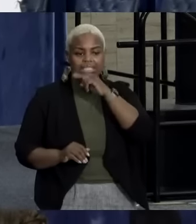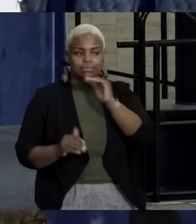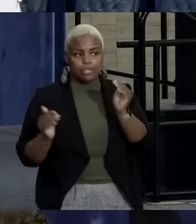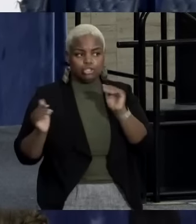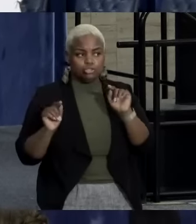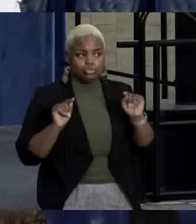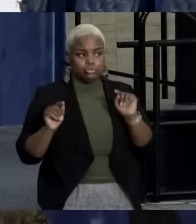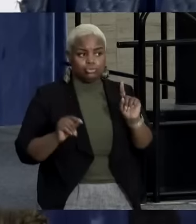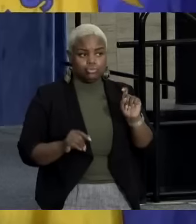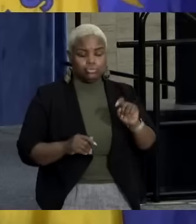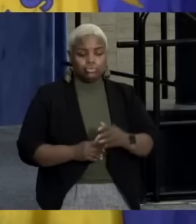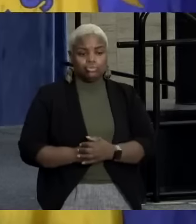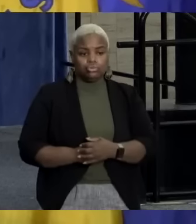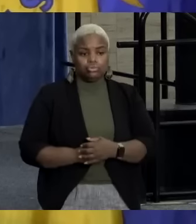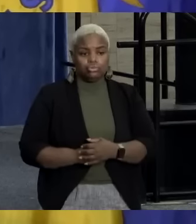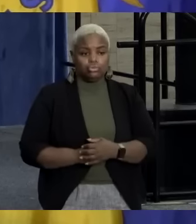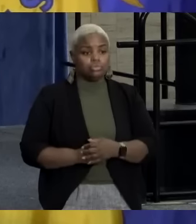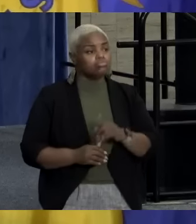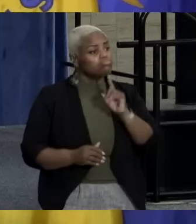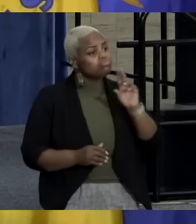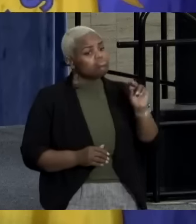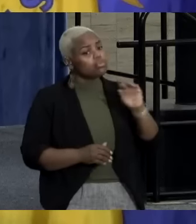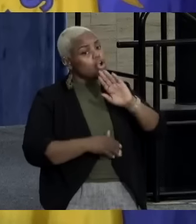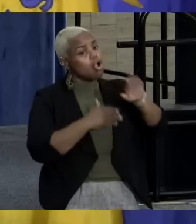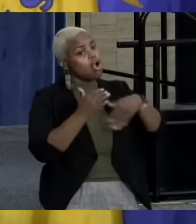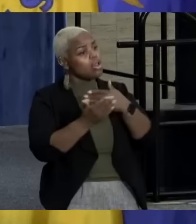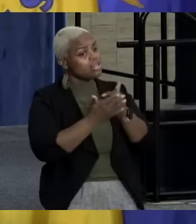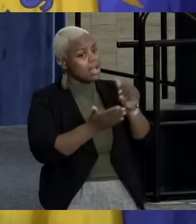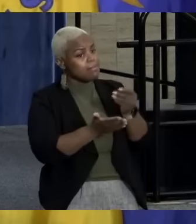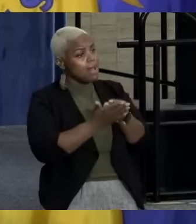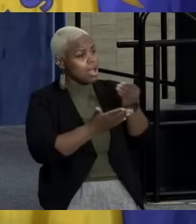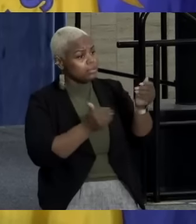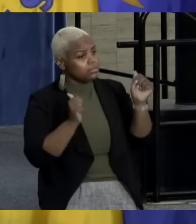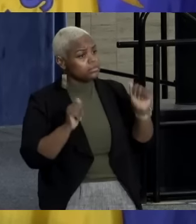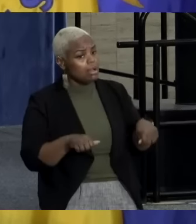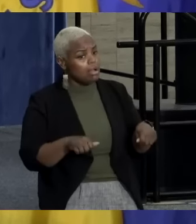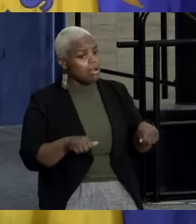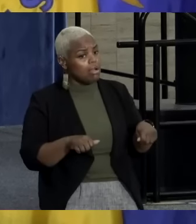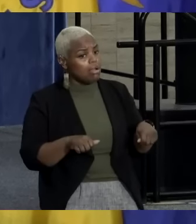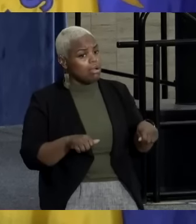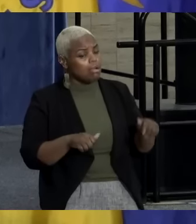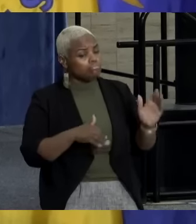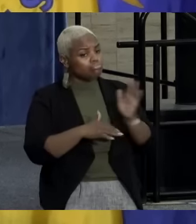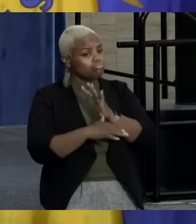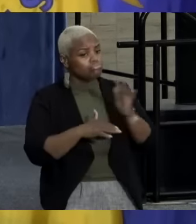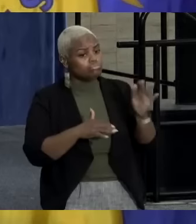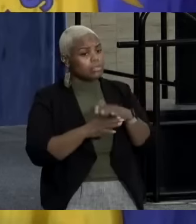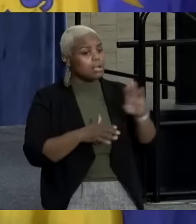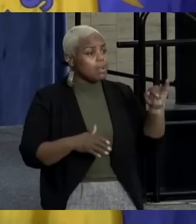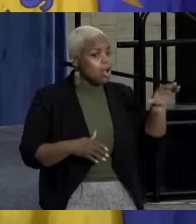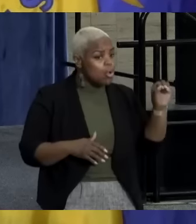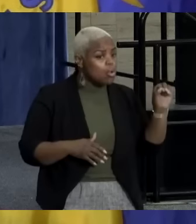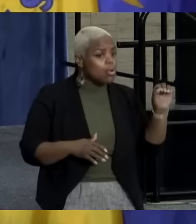So, all are on the market. And so, there's a view that the bioidenticals may be more representative